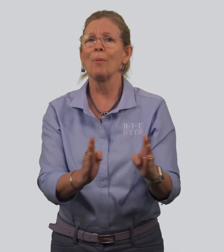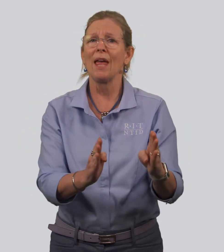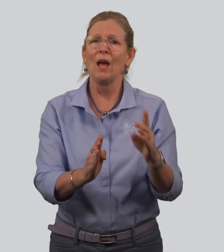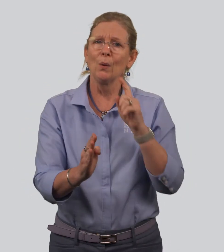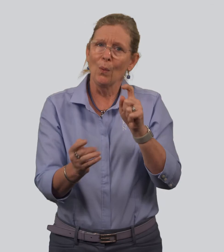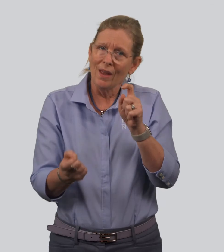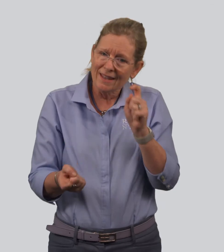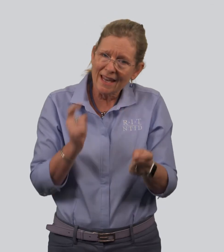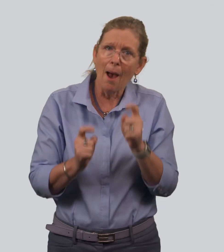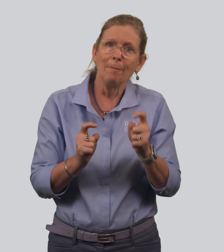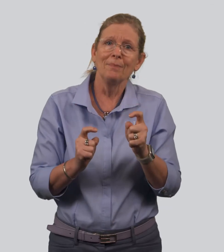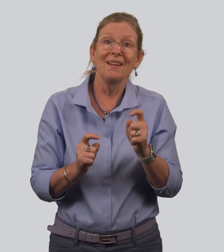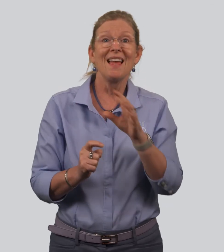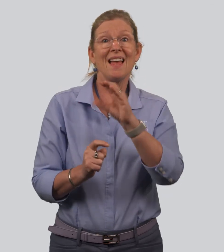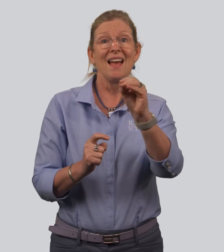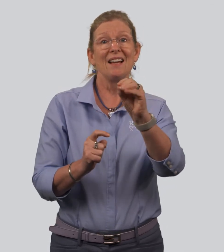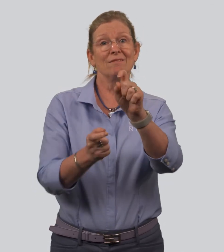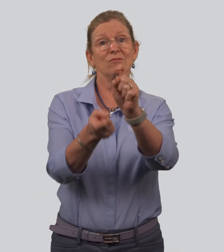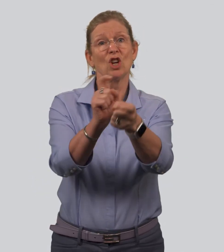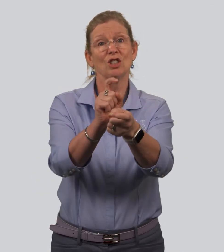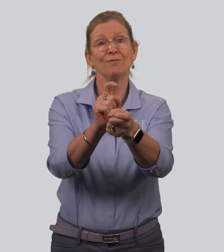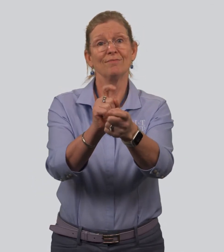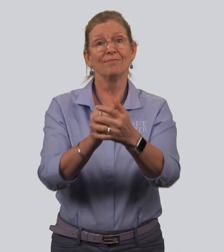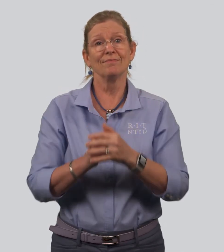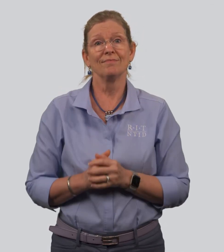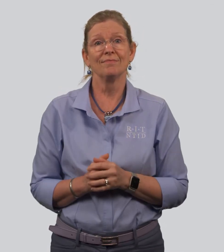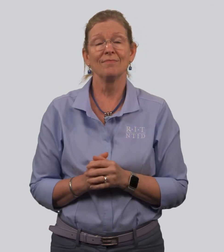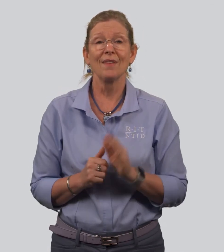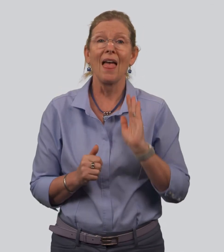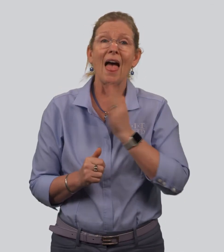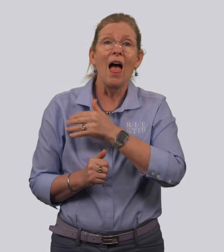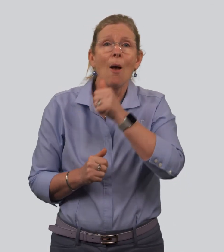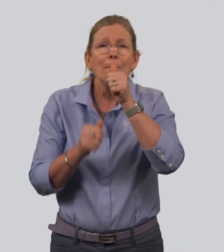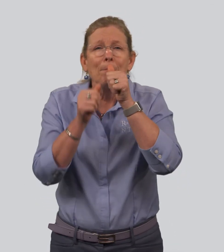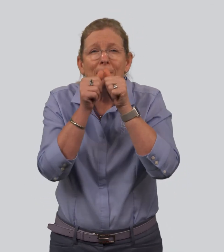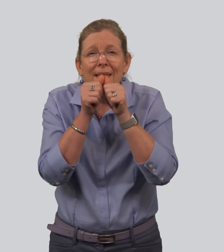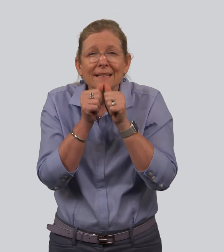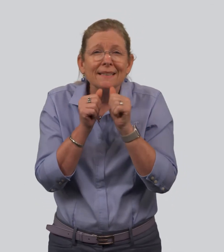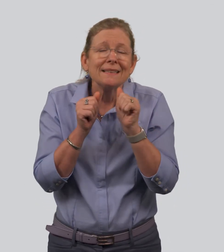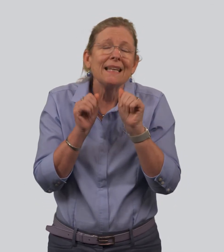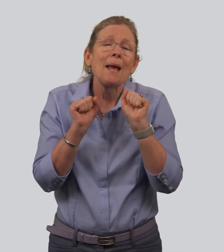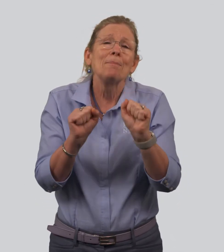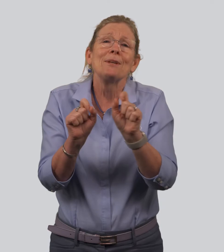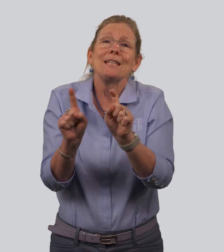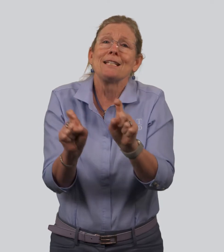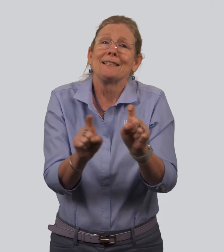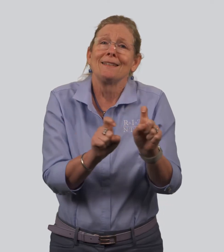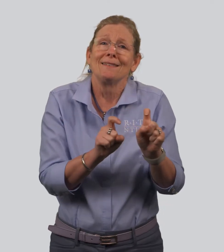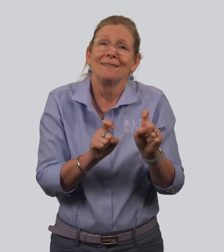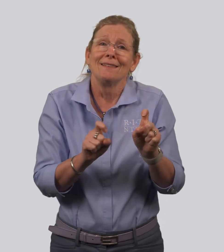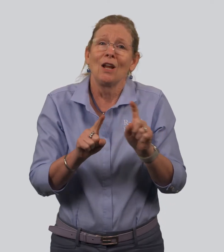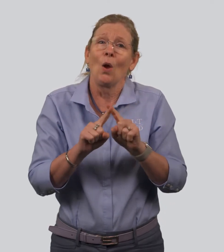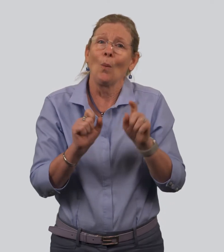and be prepared to adapt and change. Our patience may be tested.